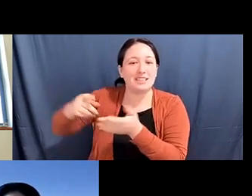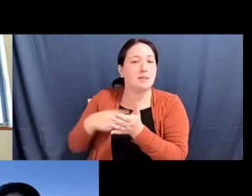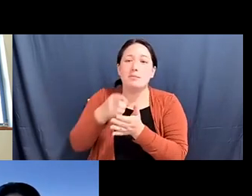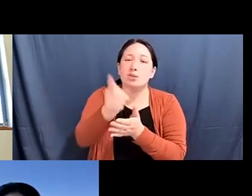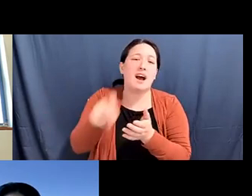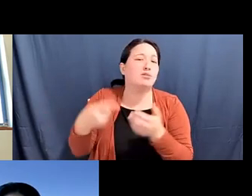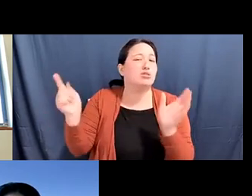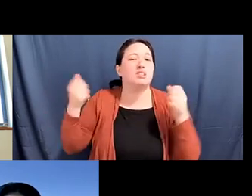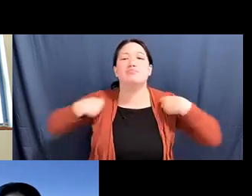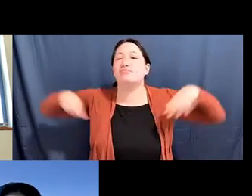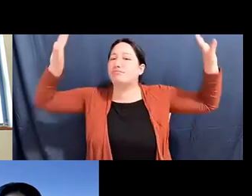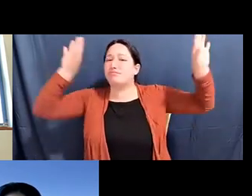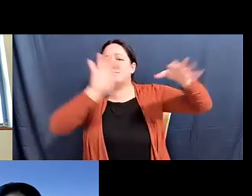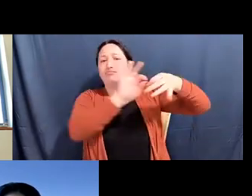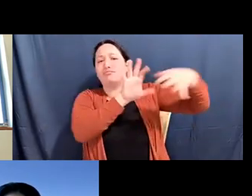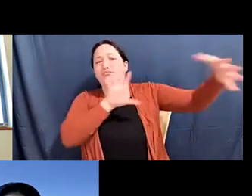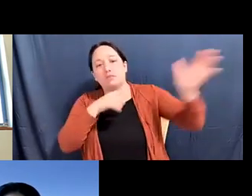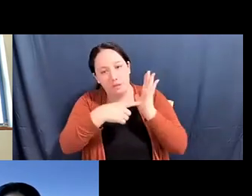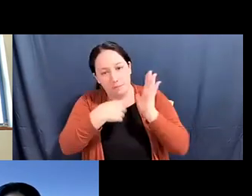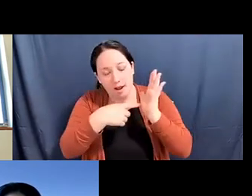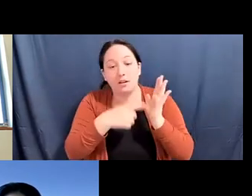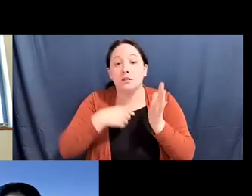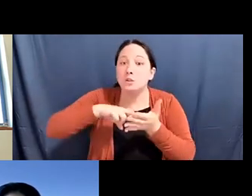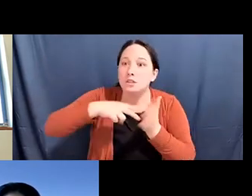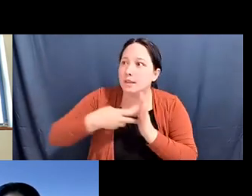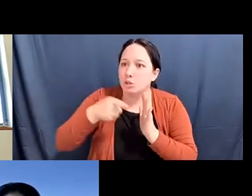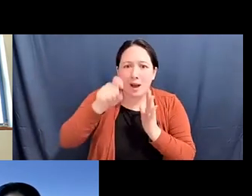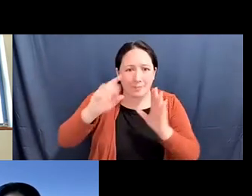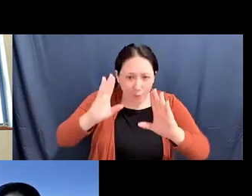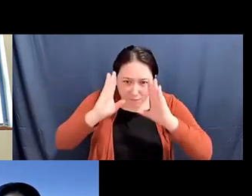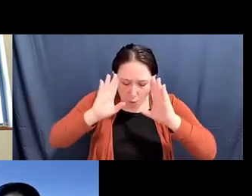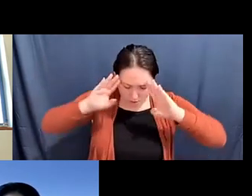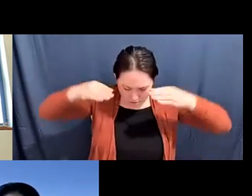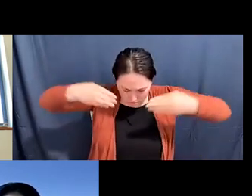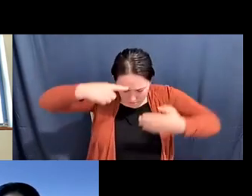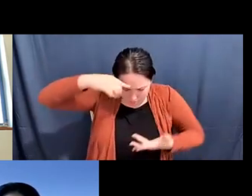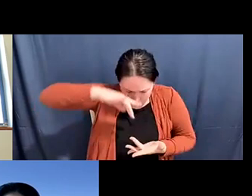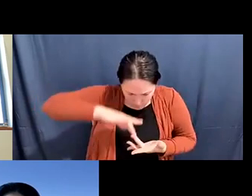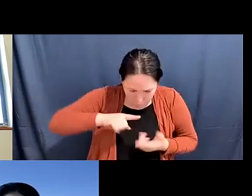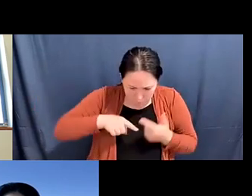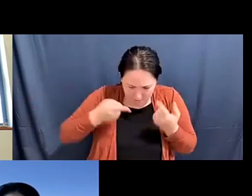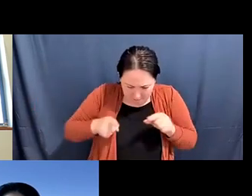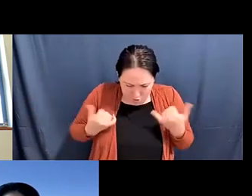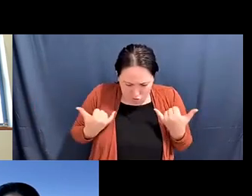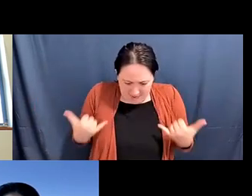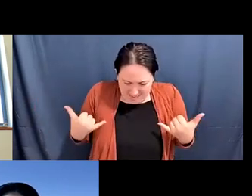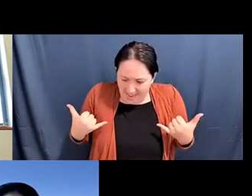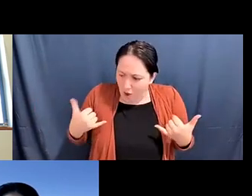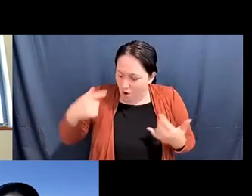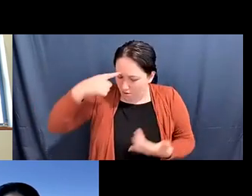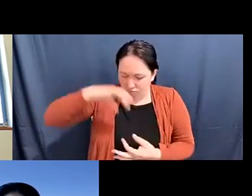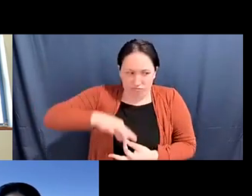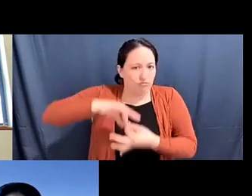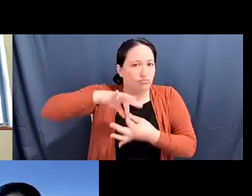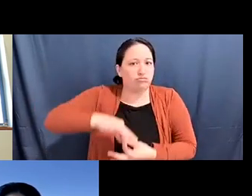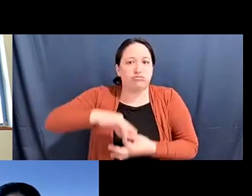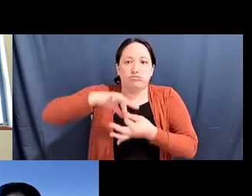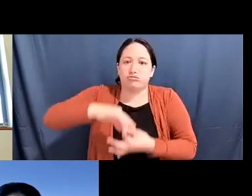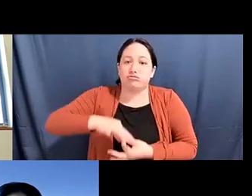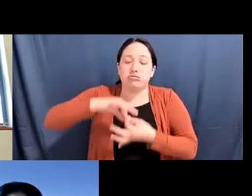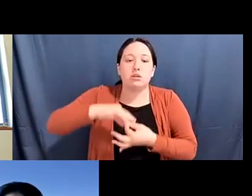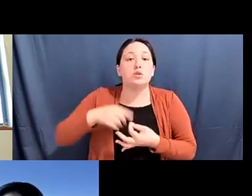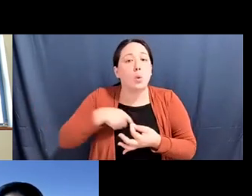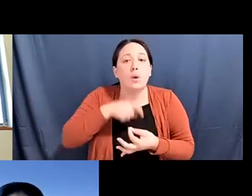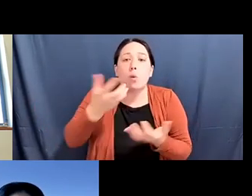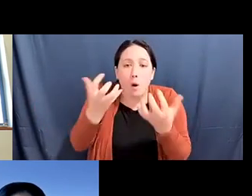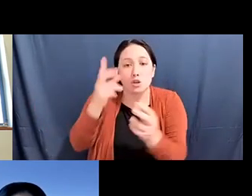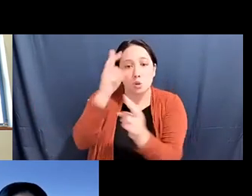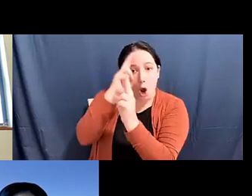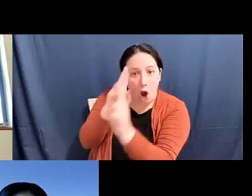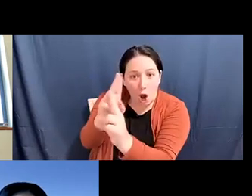pam tau lee: And to be able to really focus in on what is present with you right now, so to honor the legacy of the past have help inform you